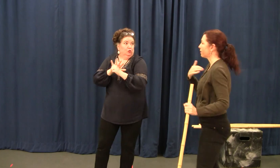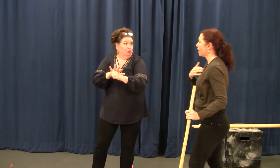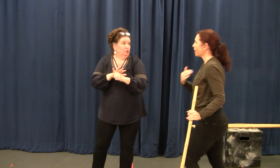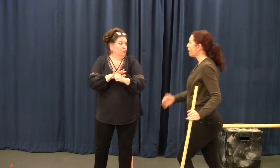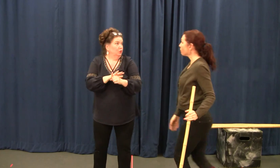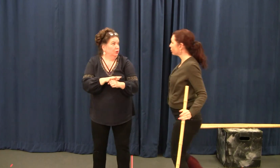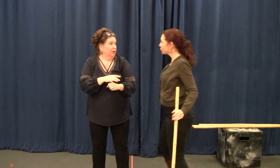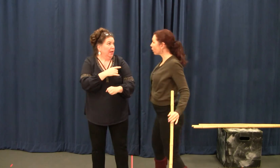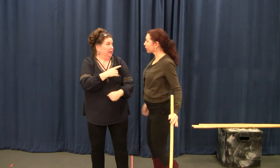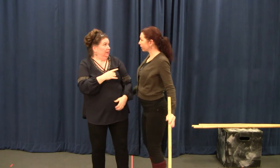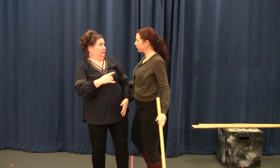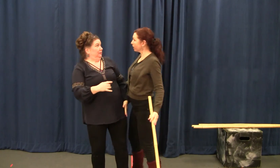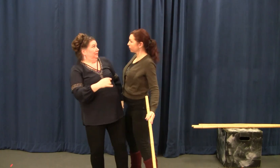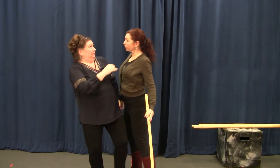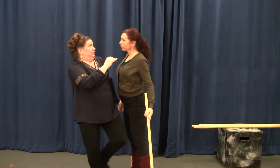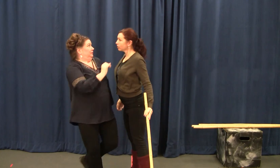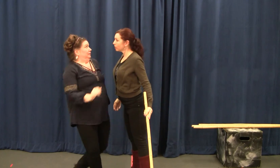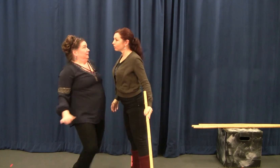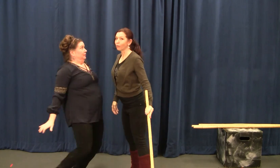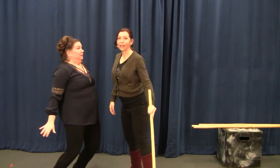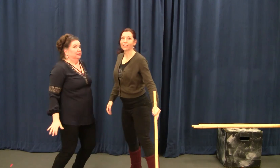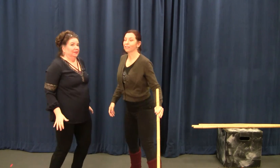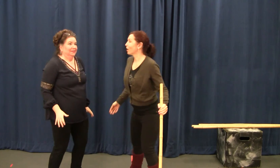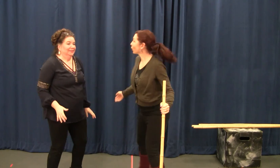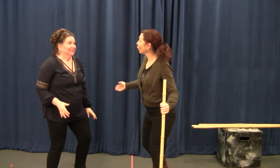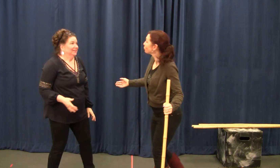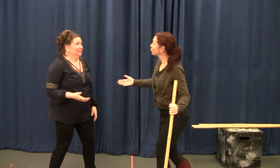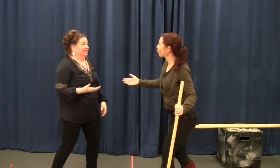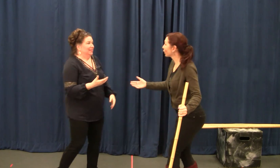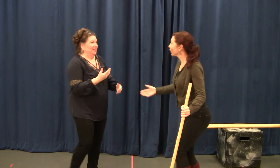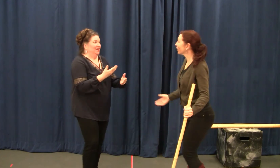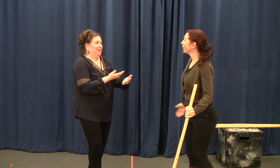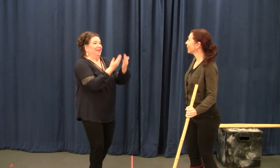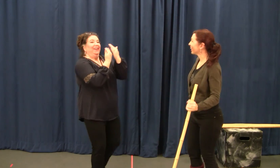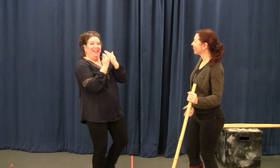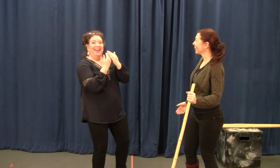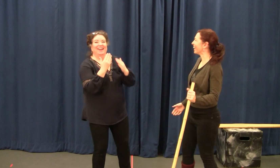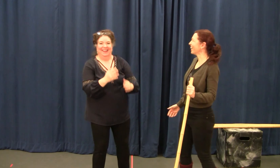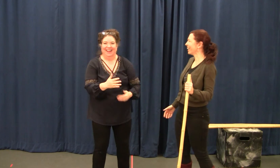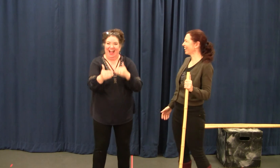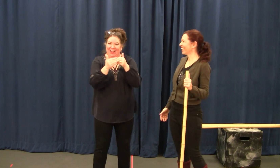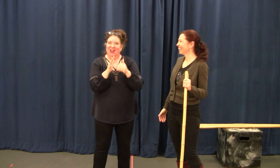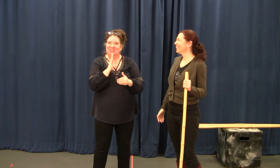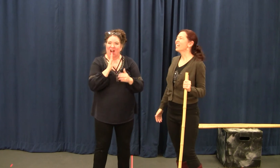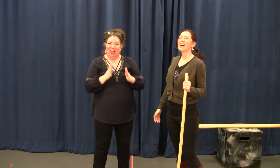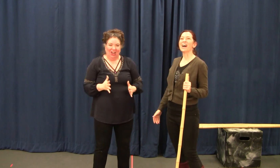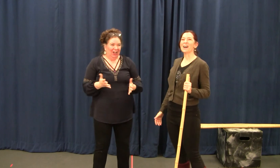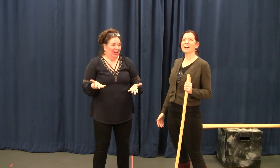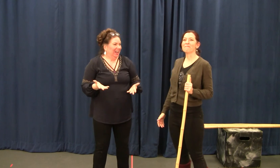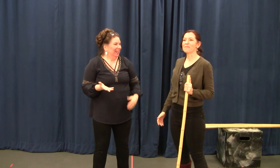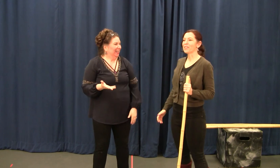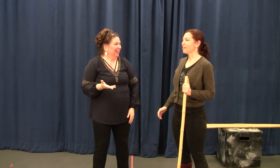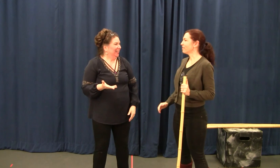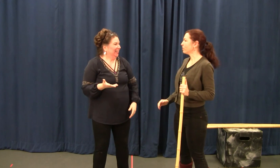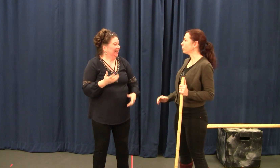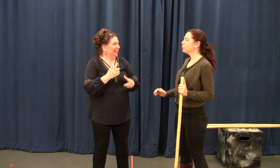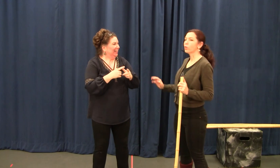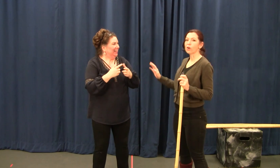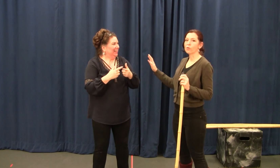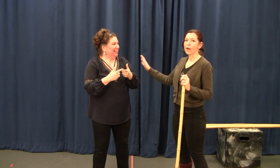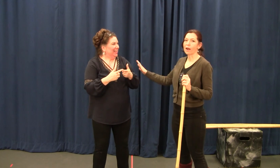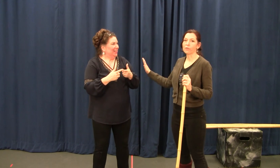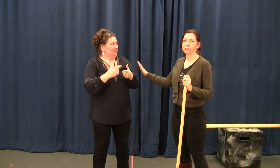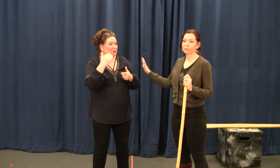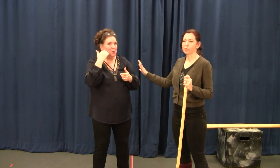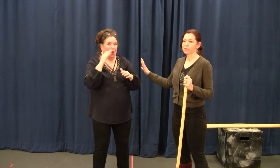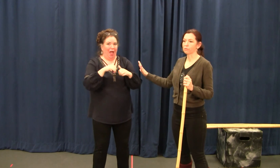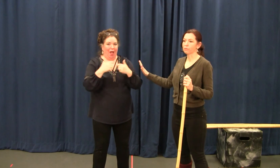and and I'm always talking here, right? A close talker! Then you know how this person